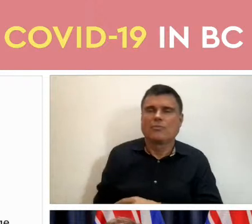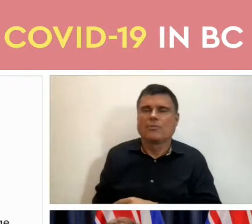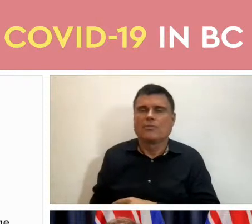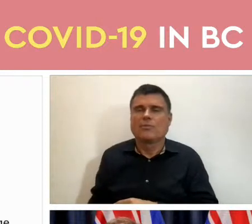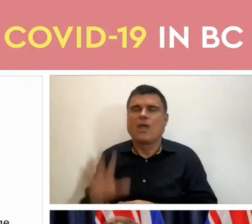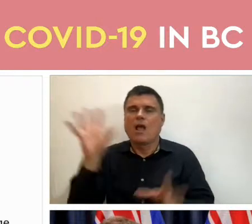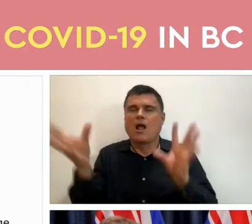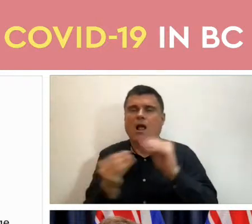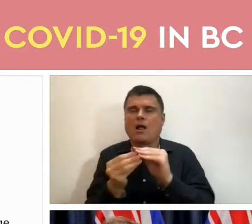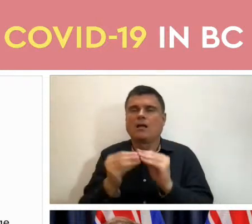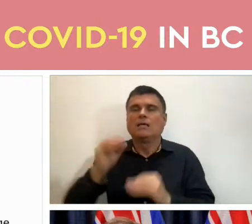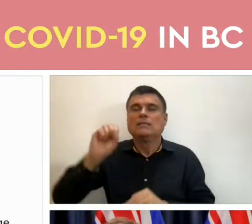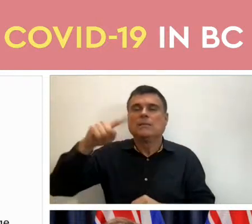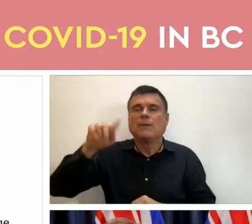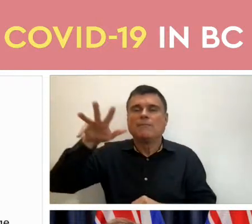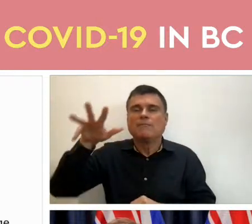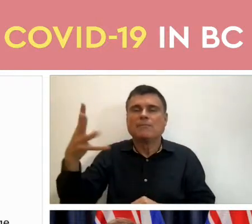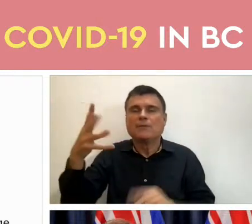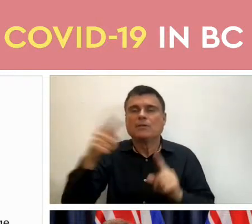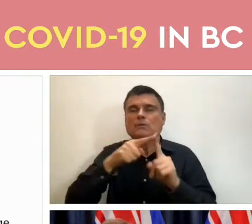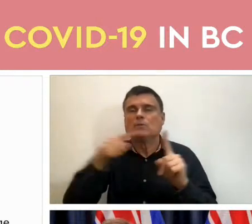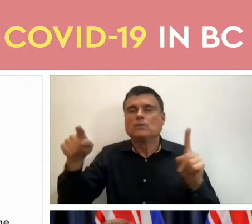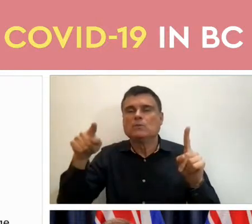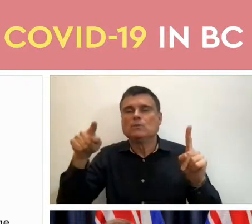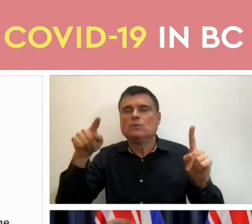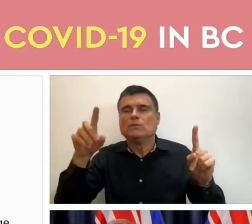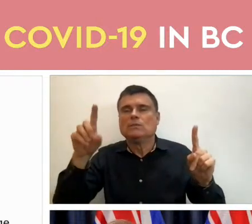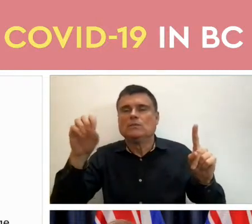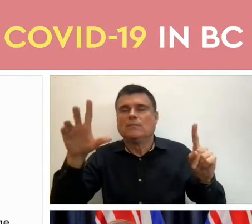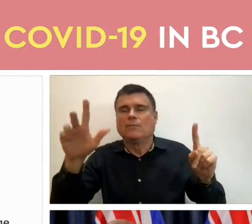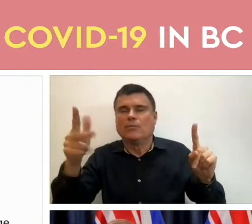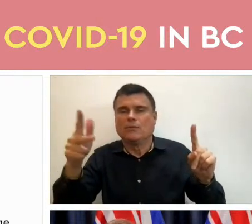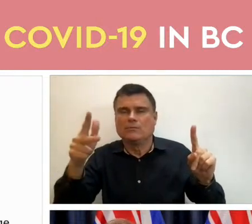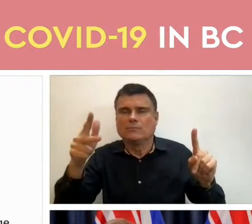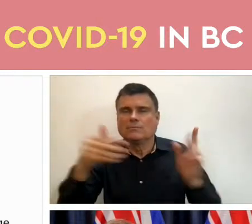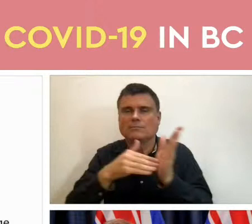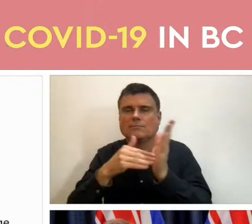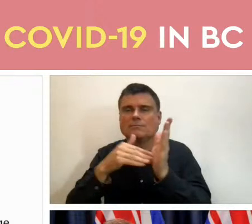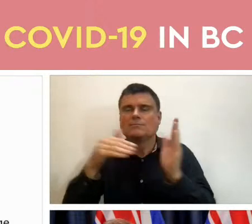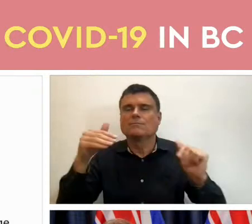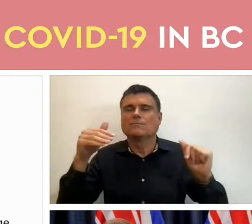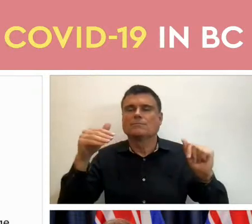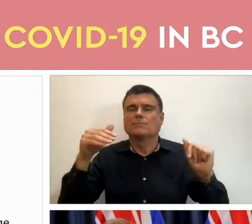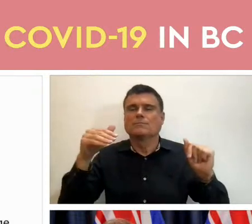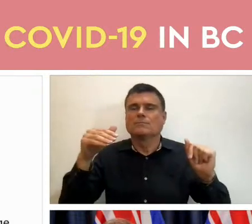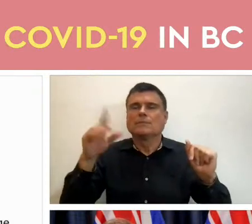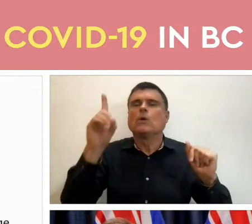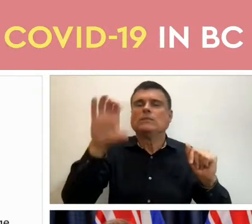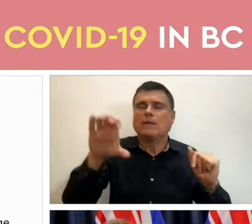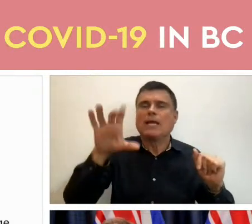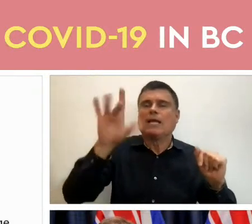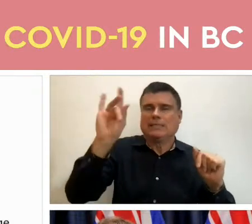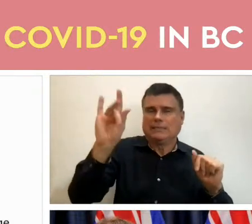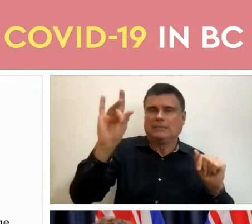to December 18 there are 3,881 surgical postponements.